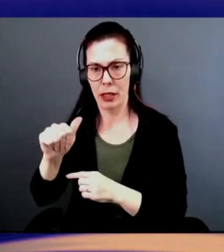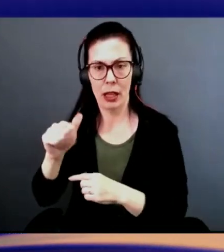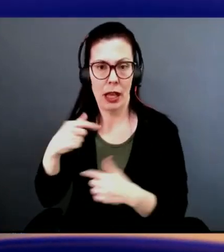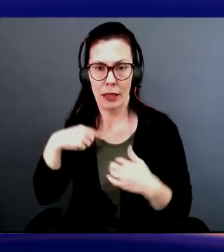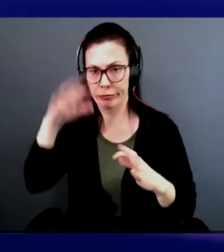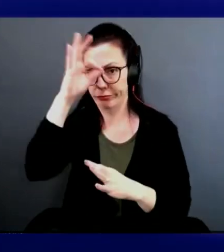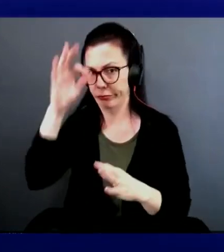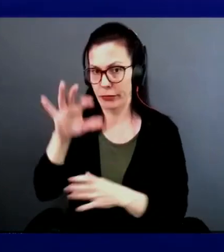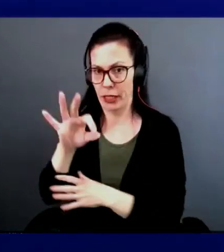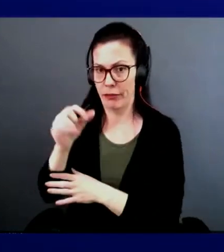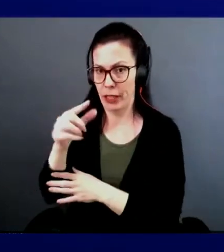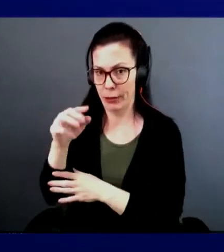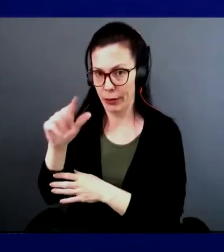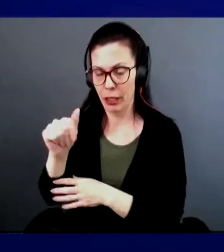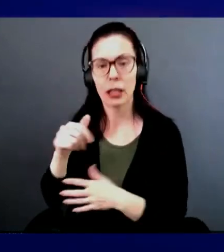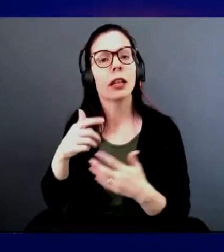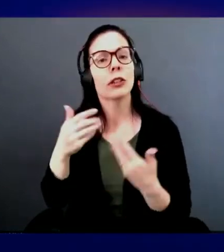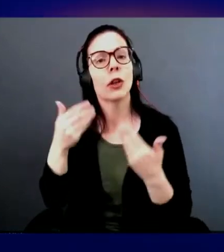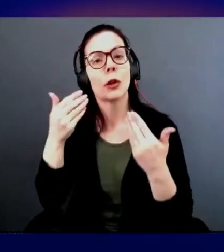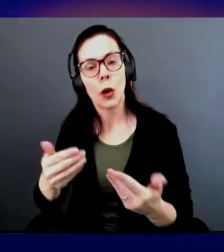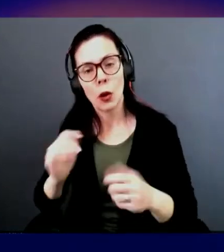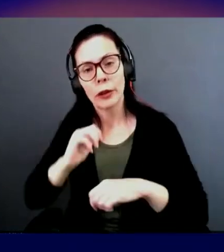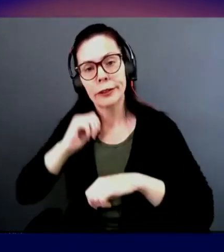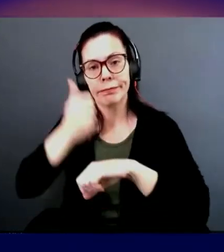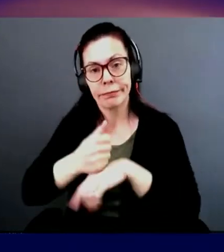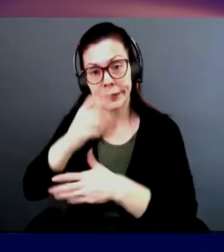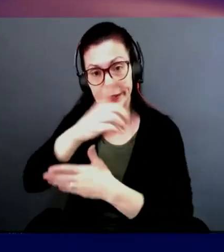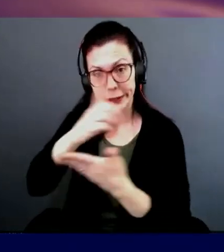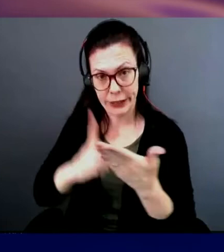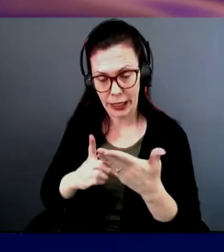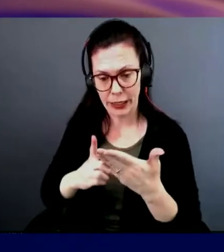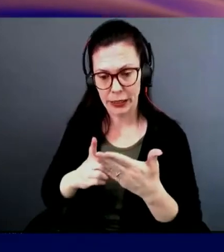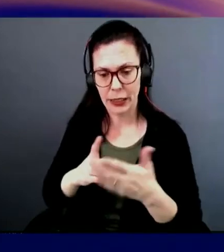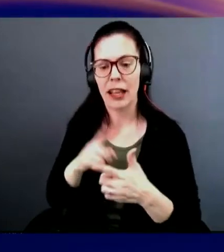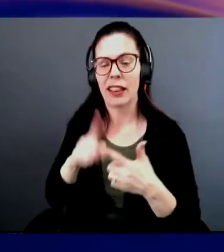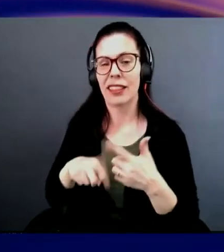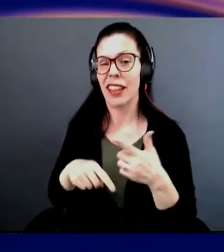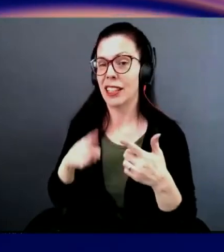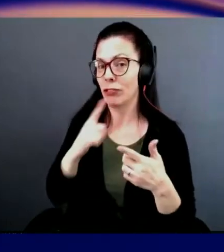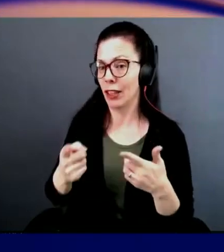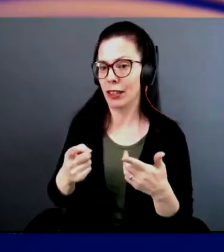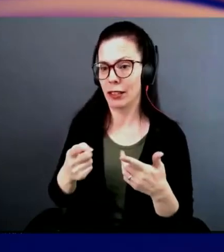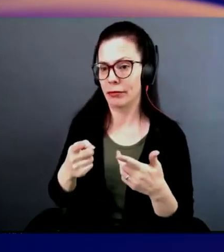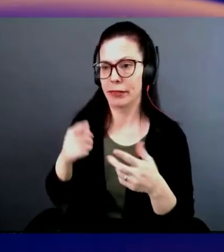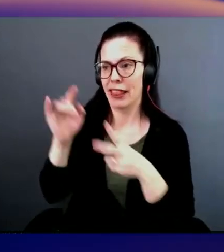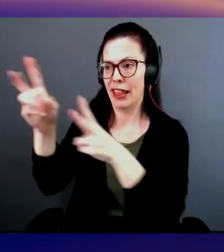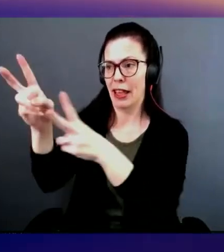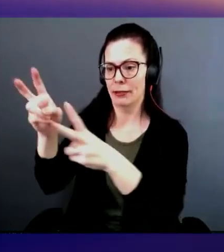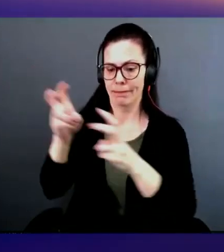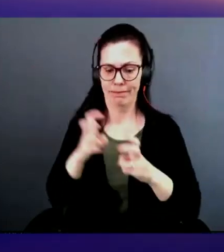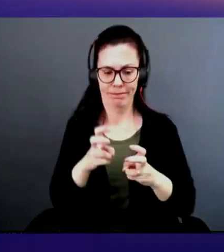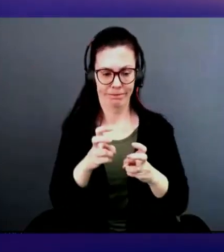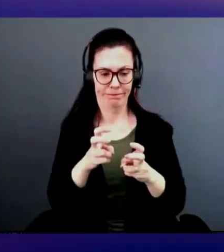going to Figma, layout some design, then effectively pull that into an amplify project